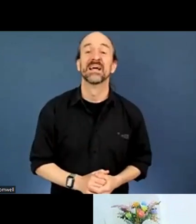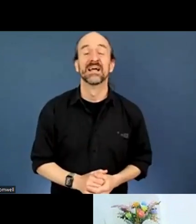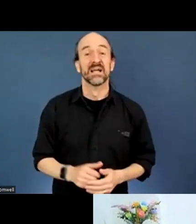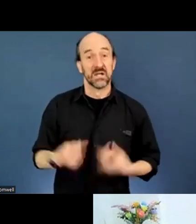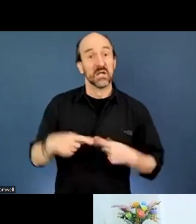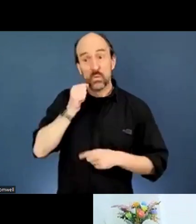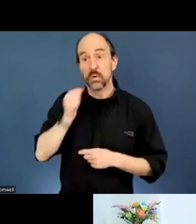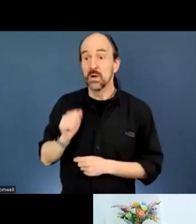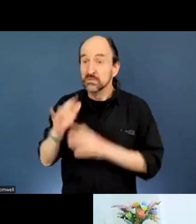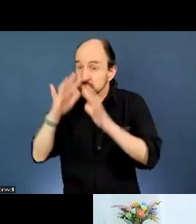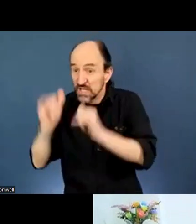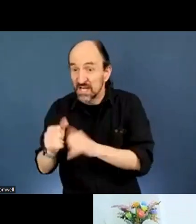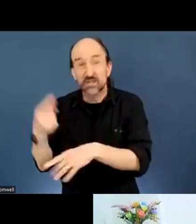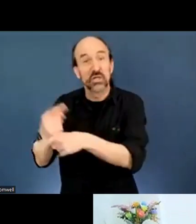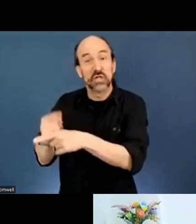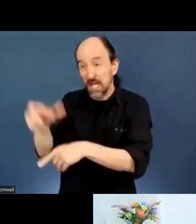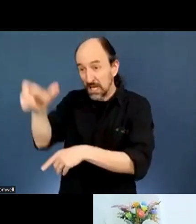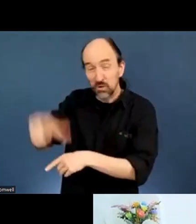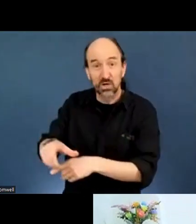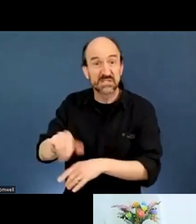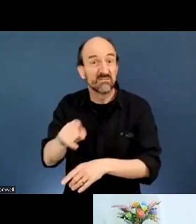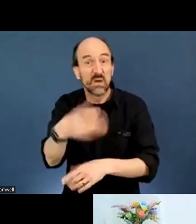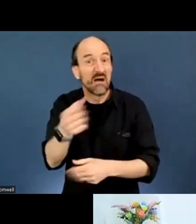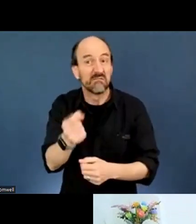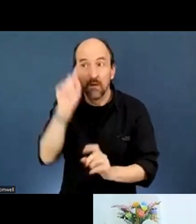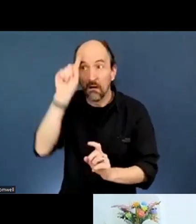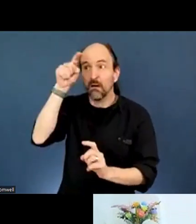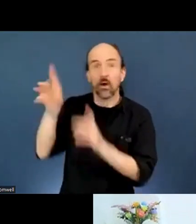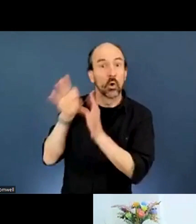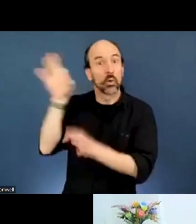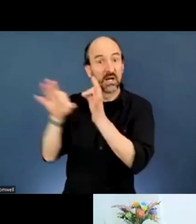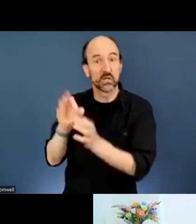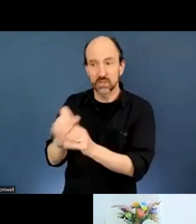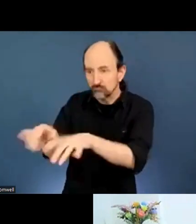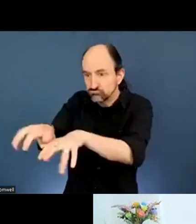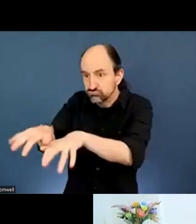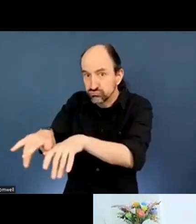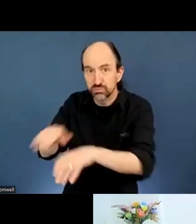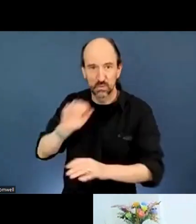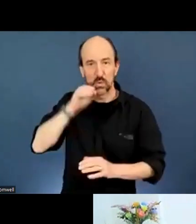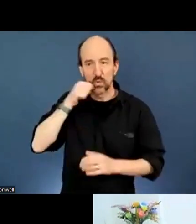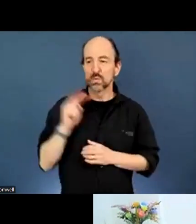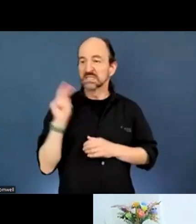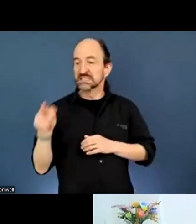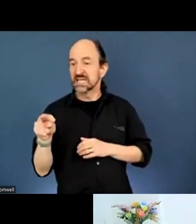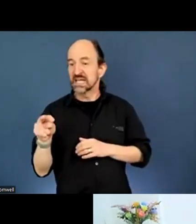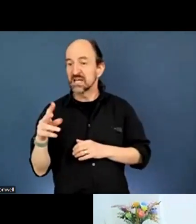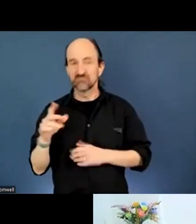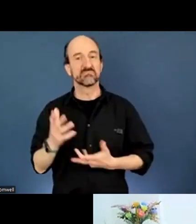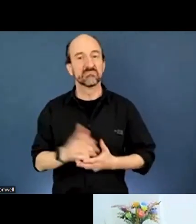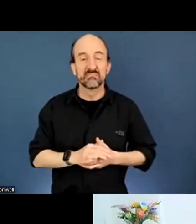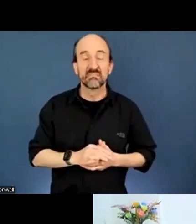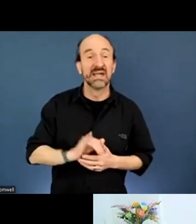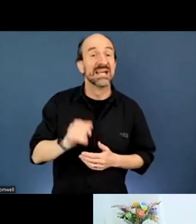questions so please feel free to chat with us and also if you would like to come on camera later and ask questions Elene